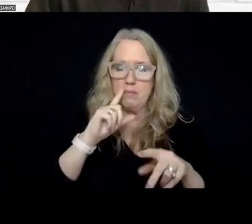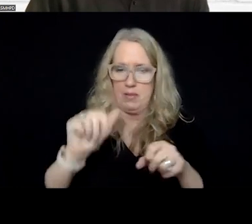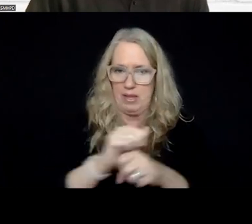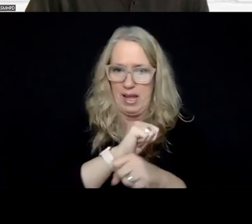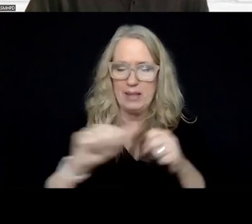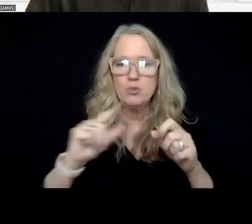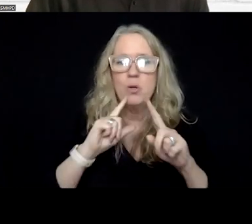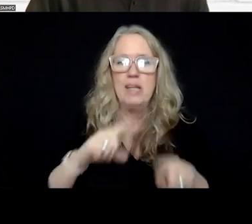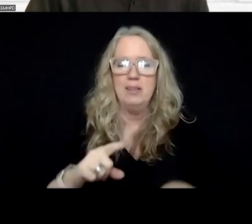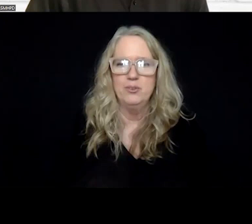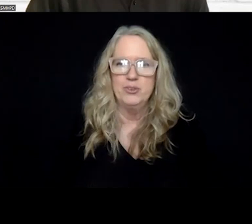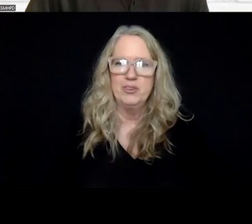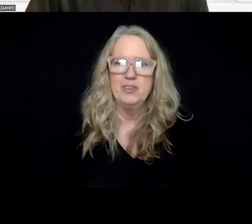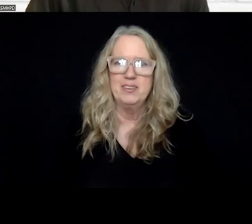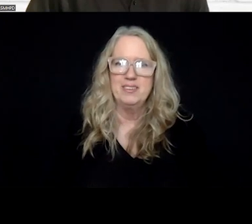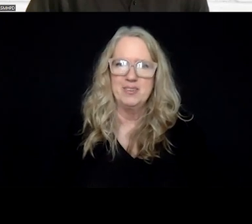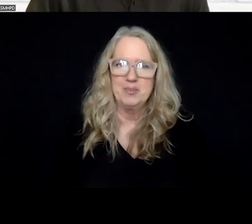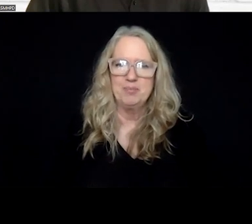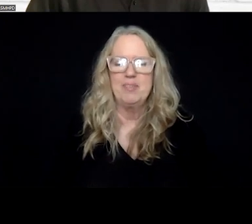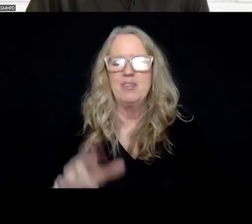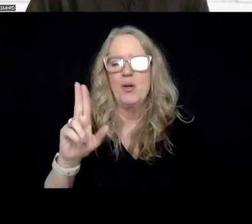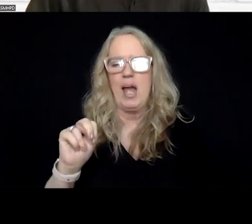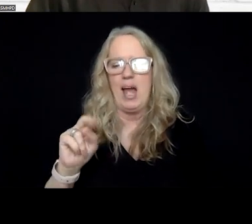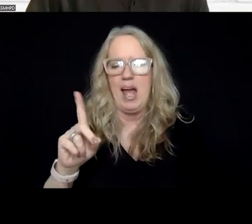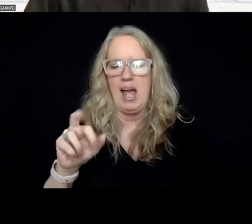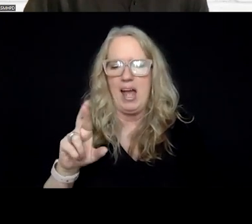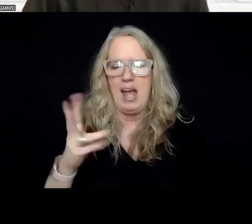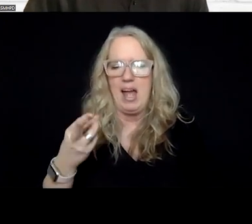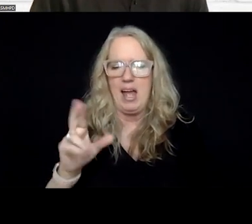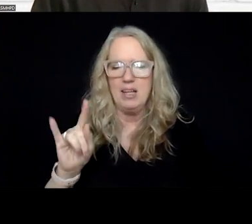IT IS TO UNDERWRITE. NOW, THE PROMISE OF 988